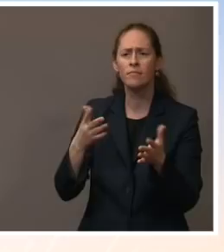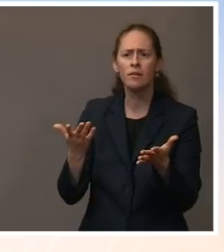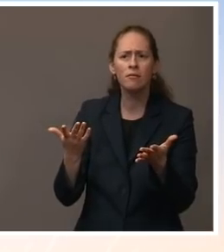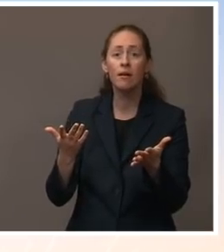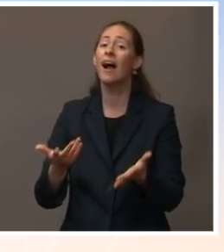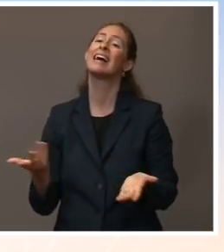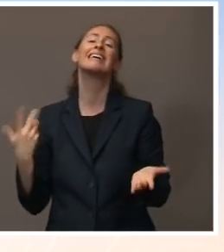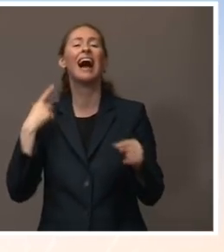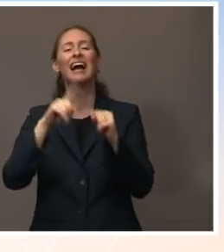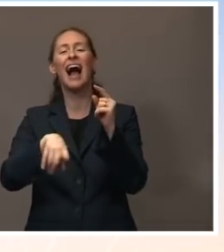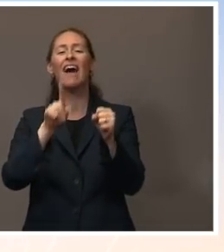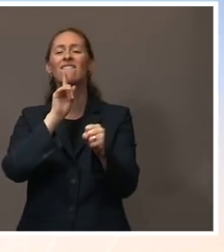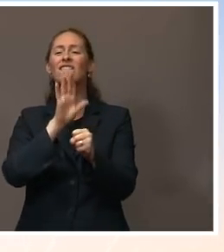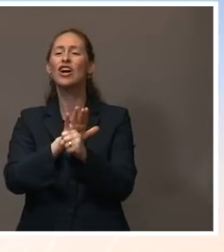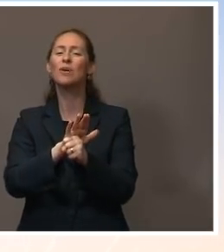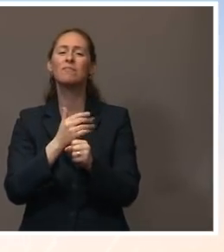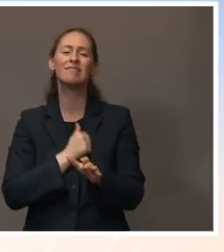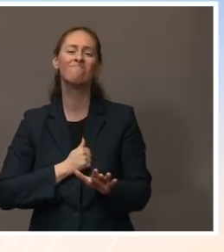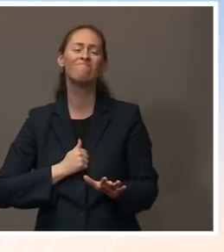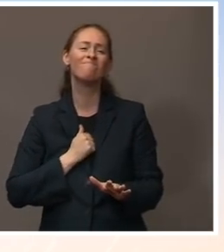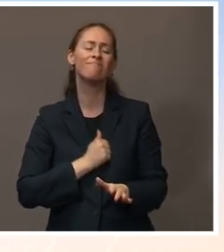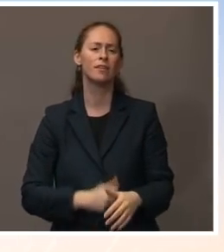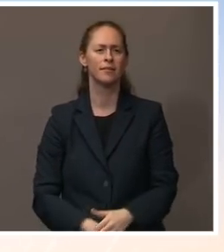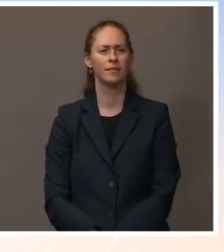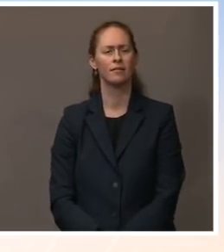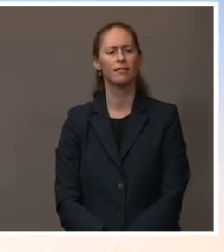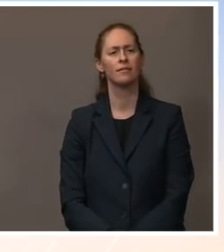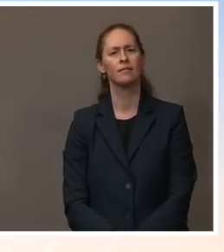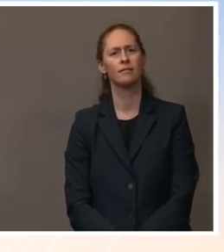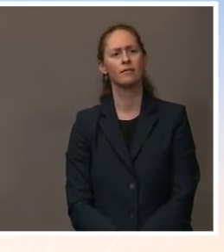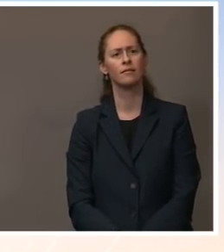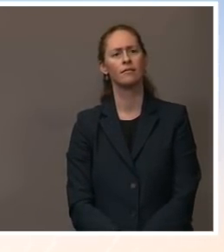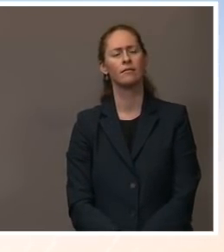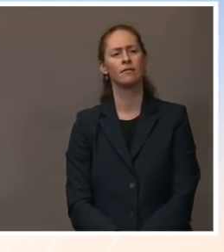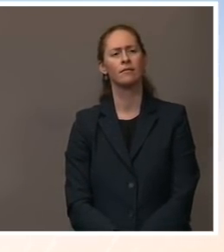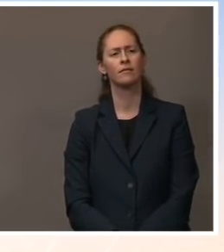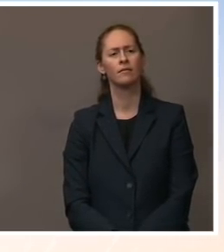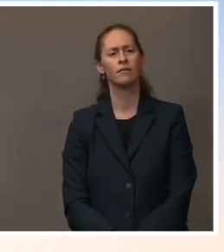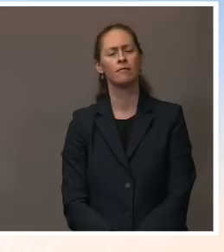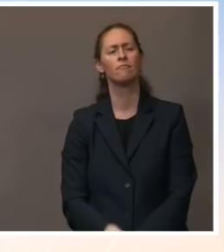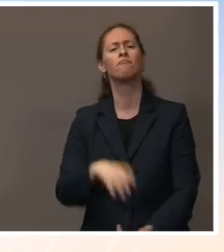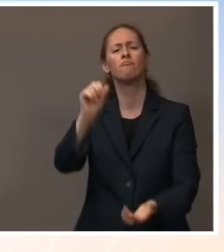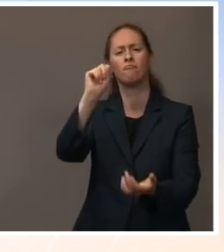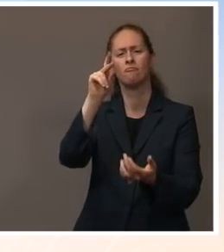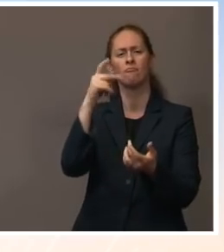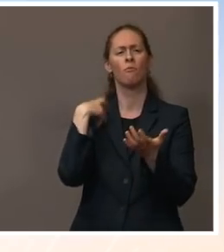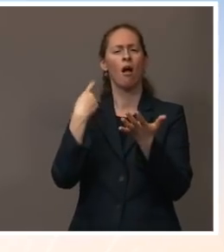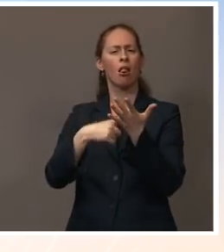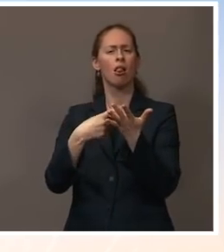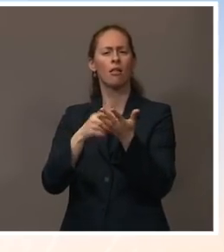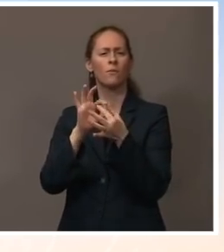The Press: The President's remarks tomorrow, just to follow up on policing and crime -- Ms. Psaki: Yeah. The Press: -- will that detail any efforts on police reform?